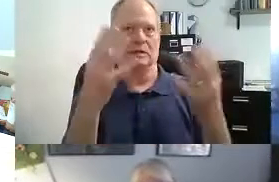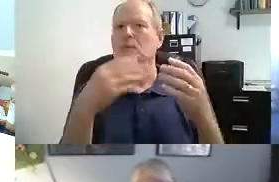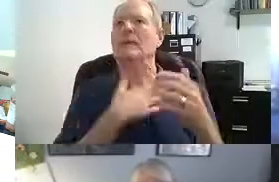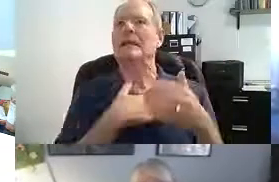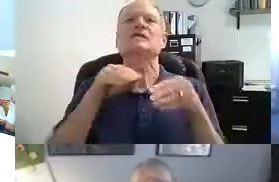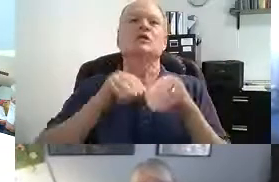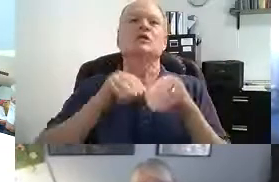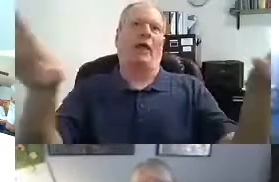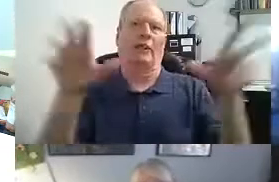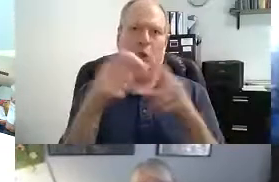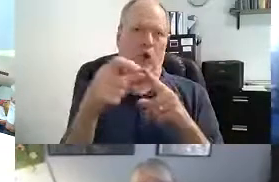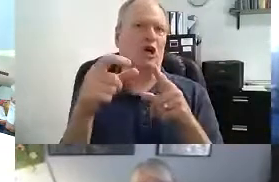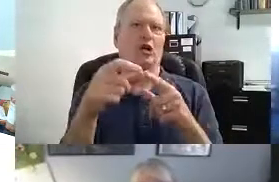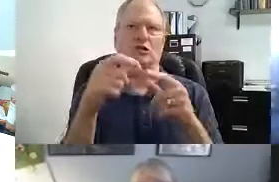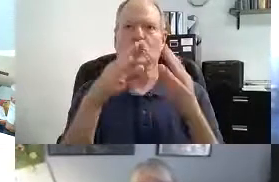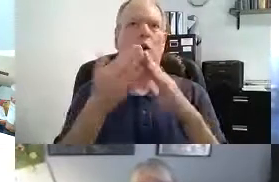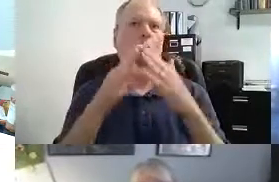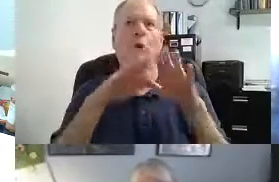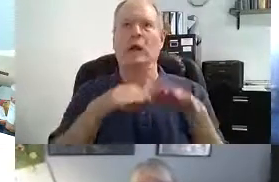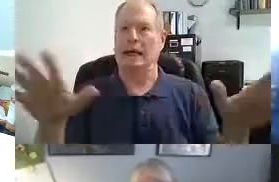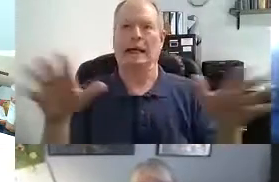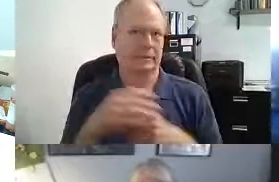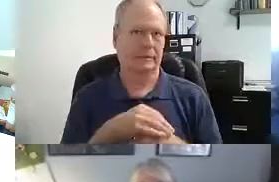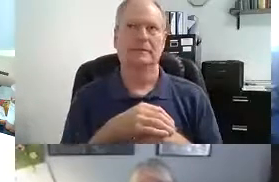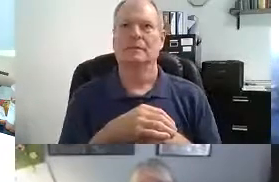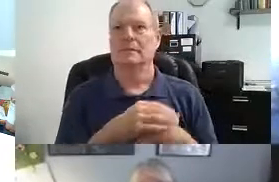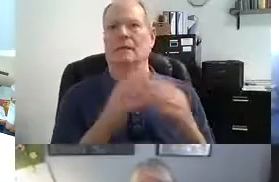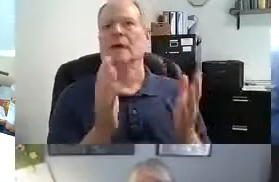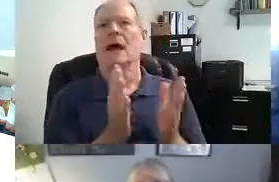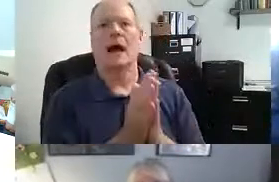So, please share and spread the words to the community.